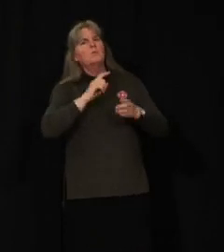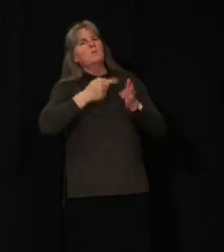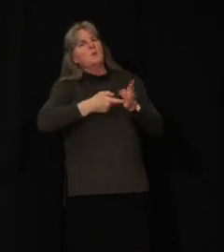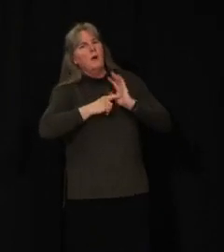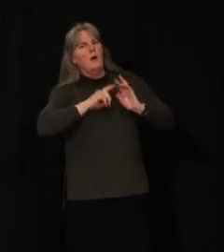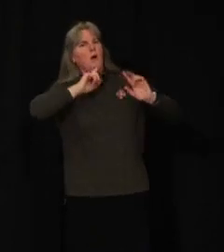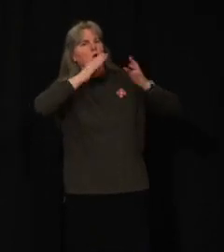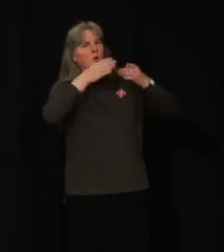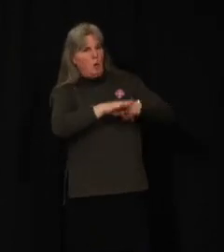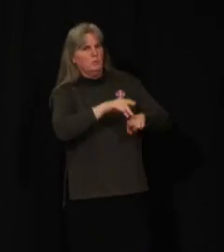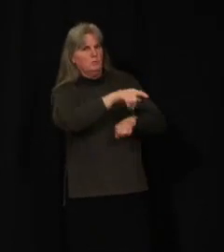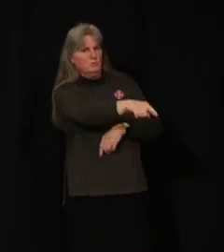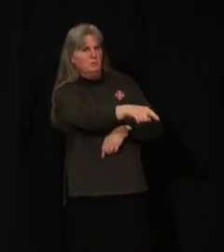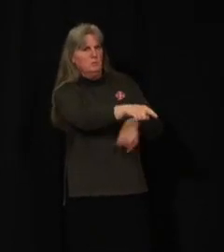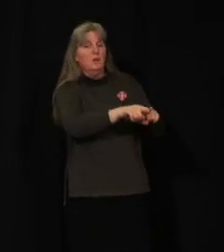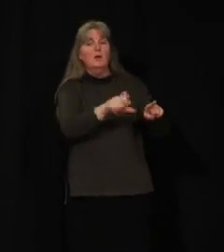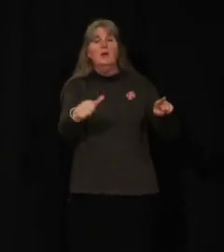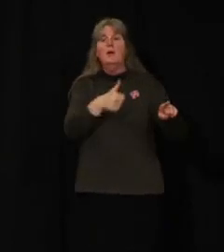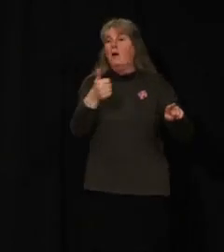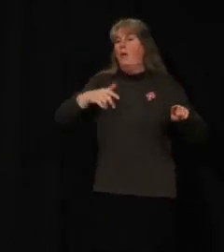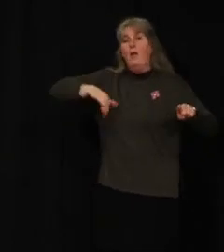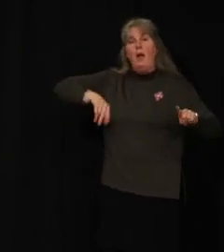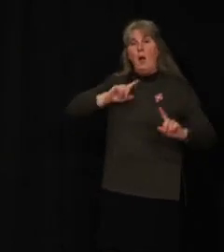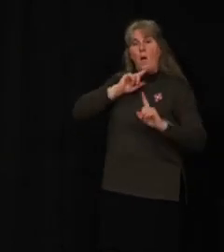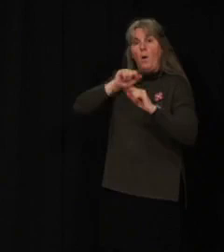Other businesses can continue to operate following the safety